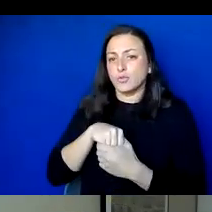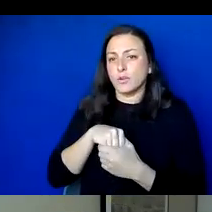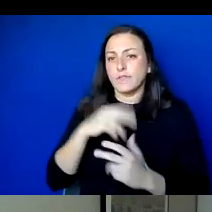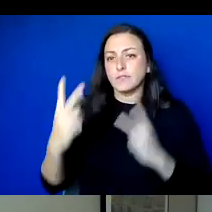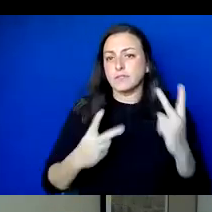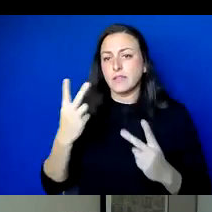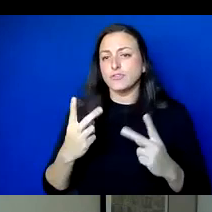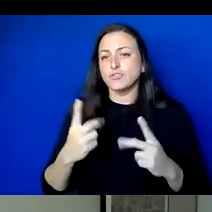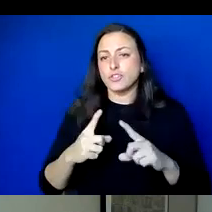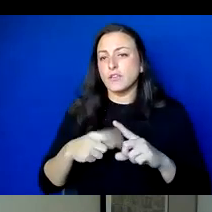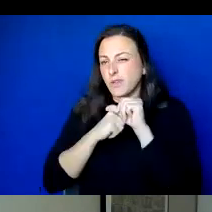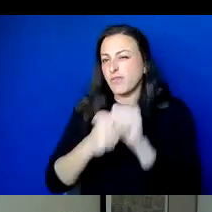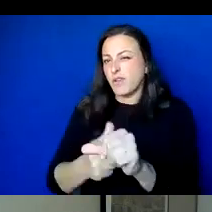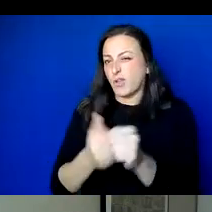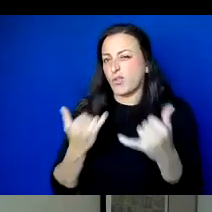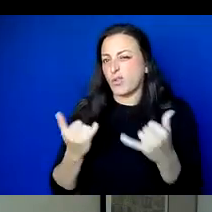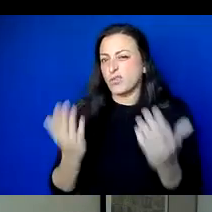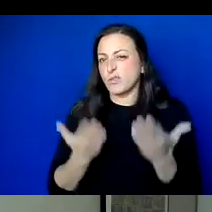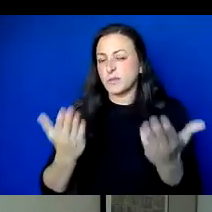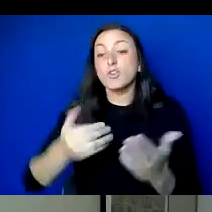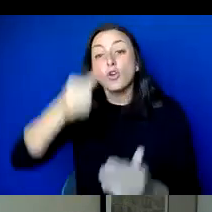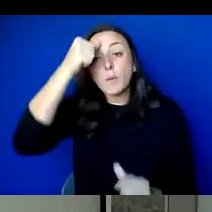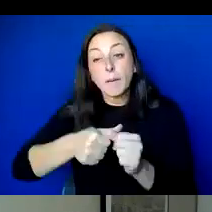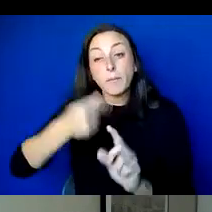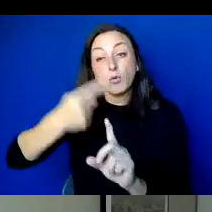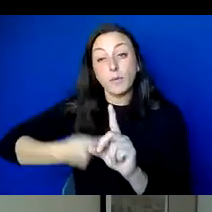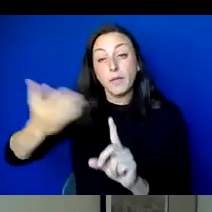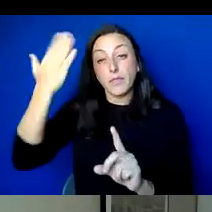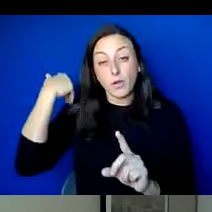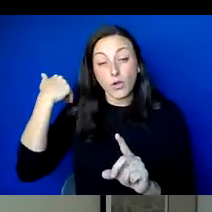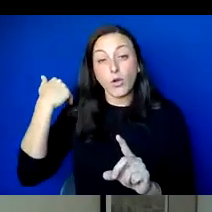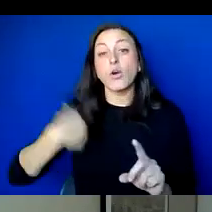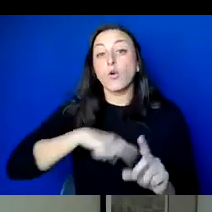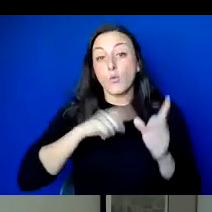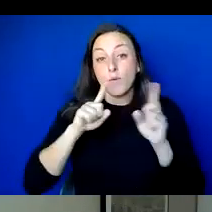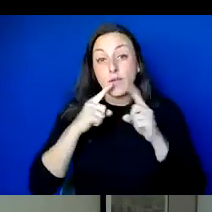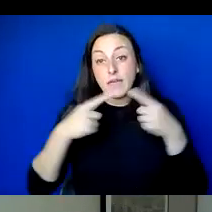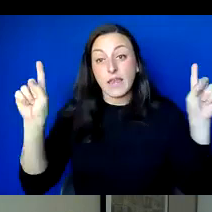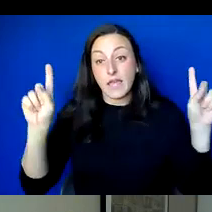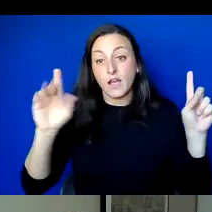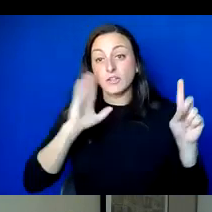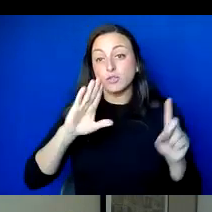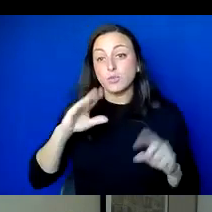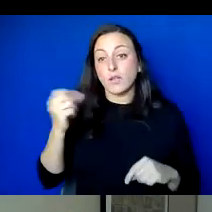You might remember a month ago that we announced we wanted to withhold or reduce indoor visitations